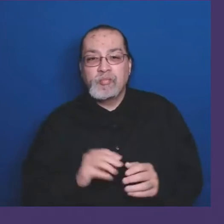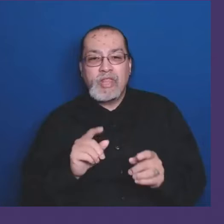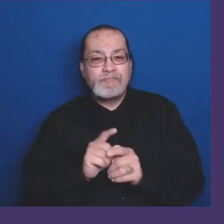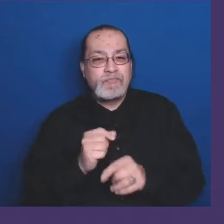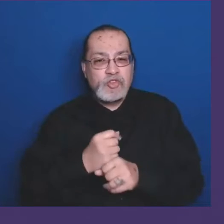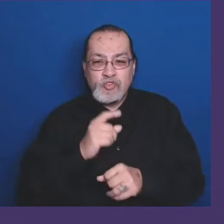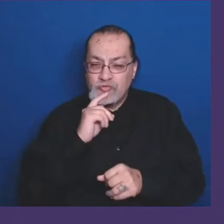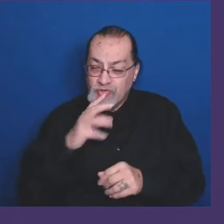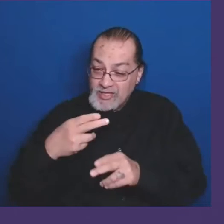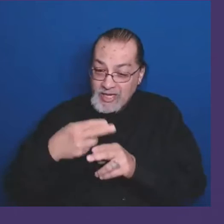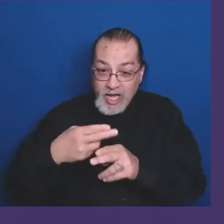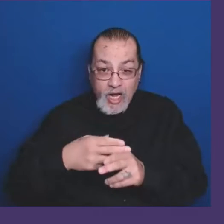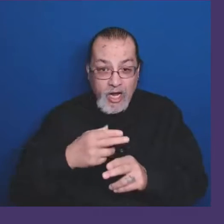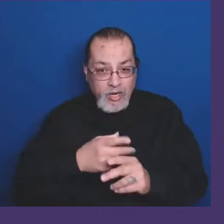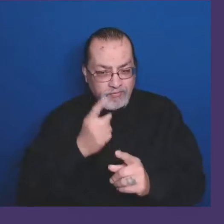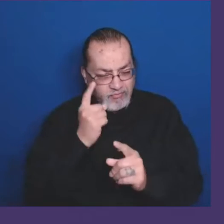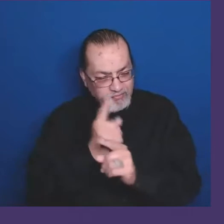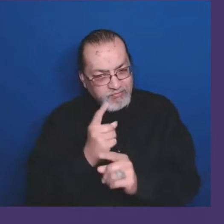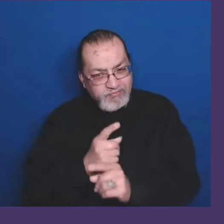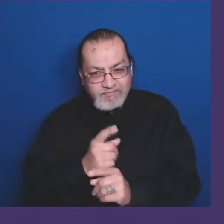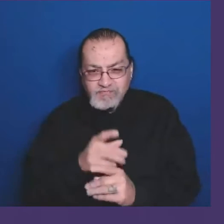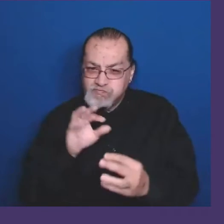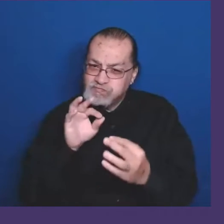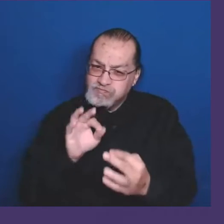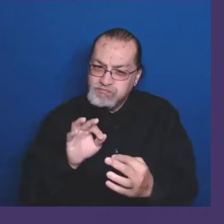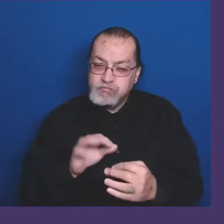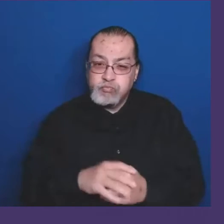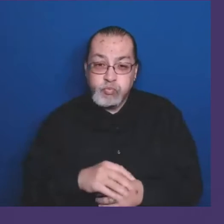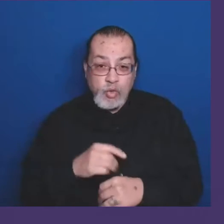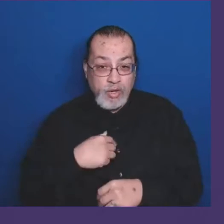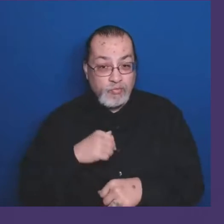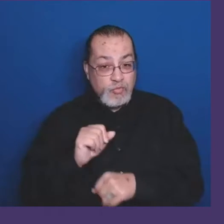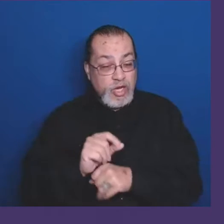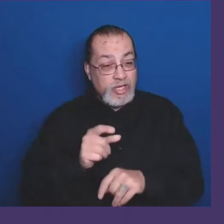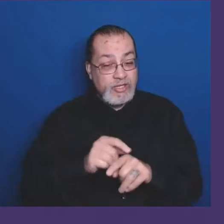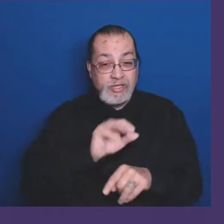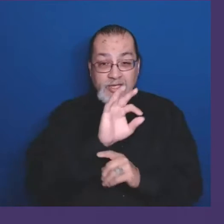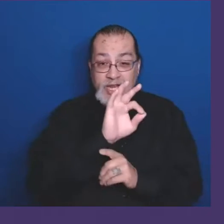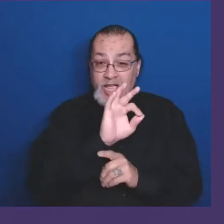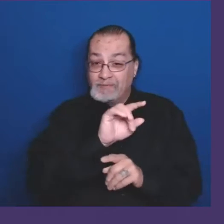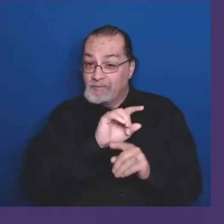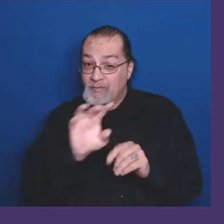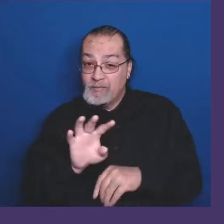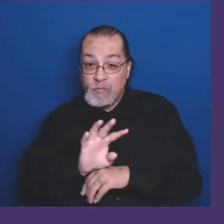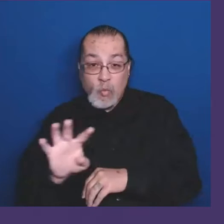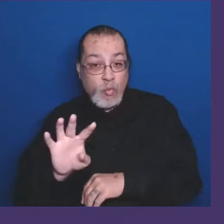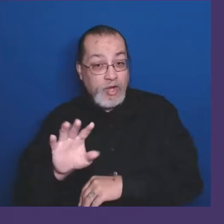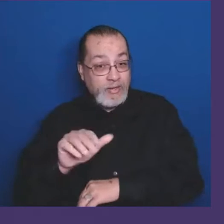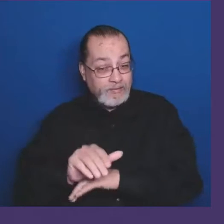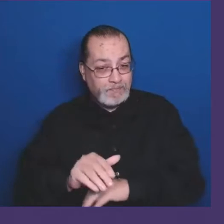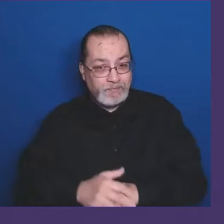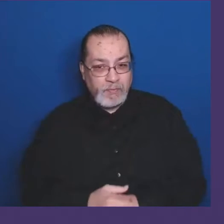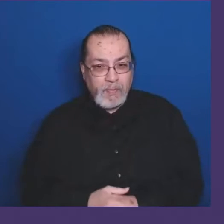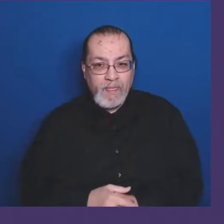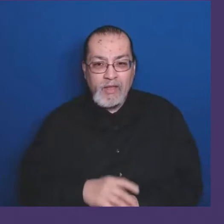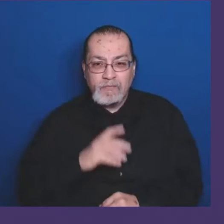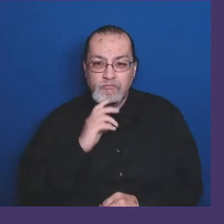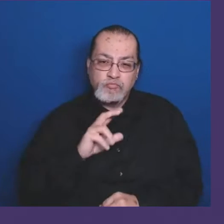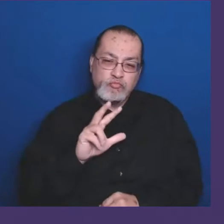I work from 9:00-4:00. That is thirty-five hours a week with